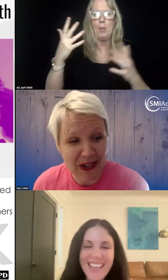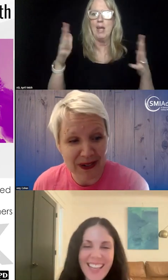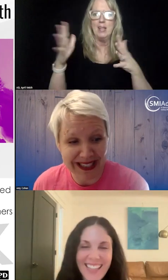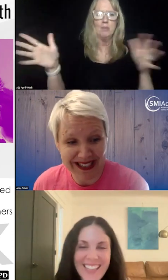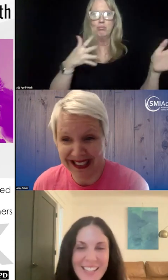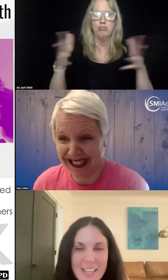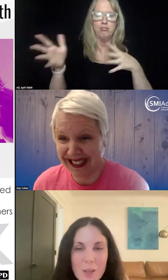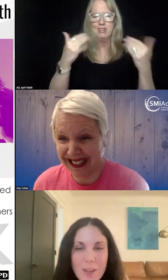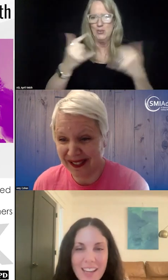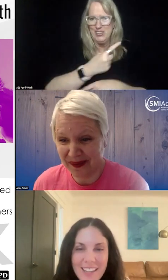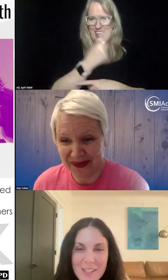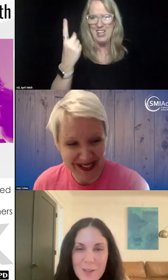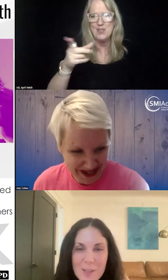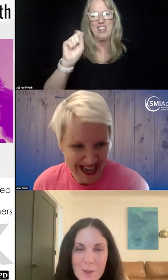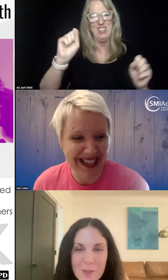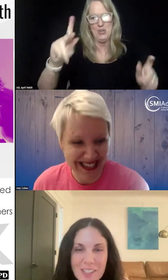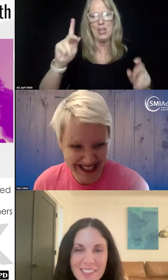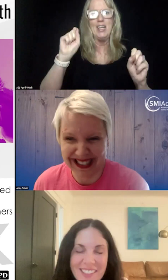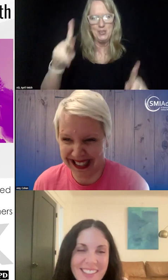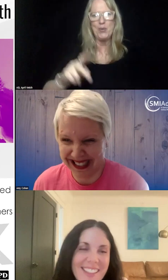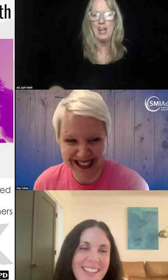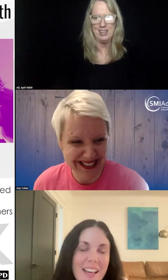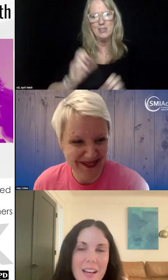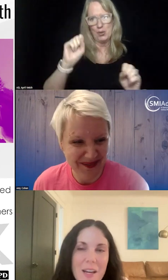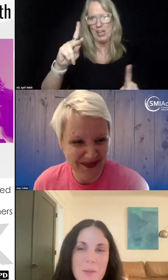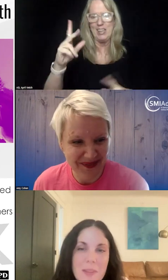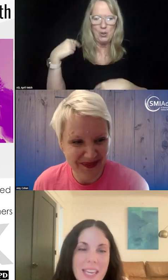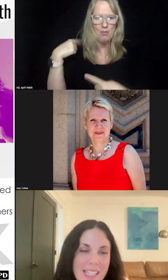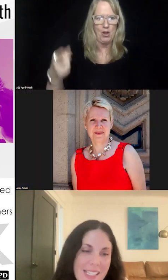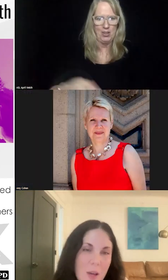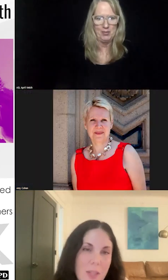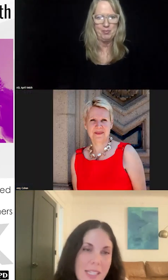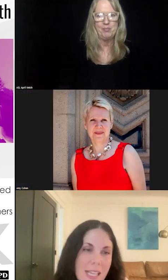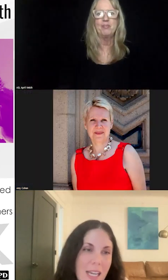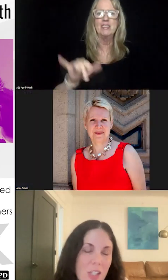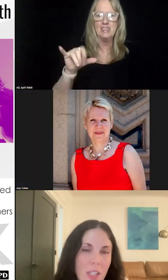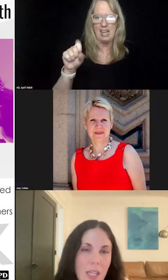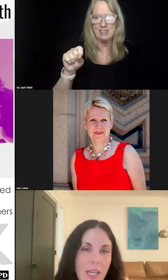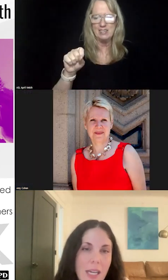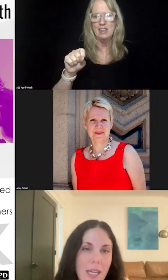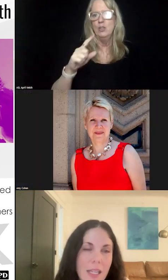IT'S OKAY. SO YEAH, THIS IS AN